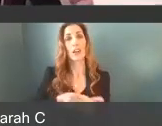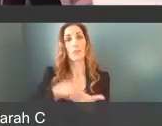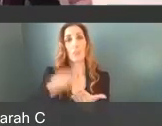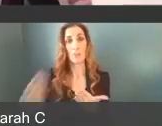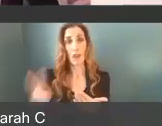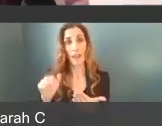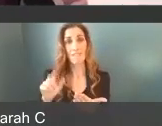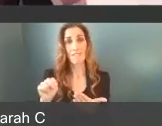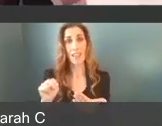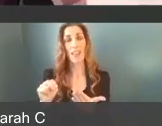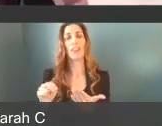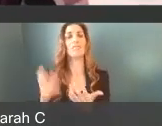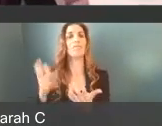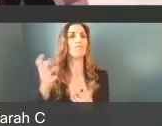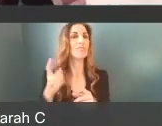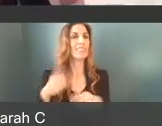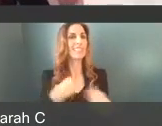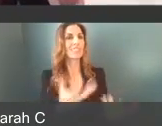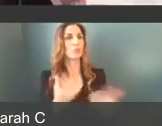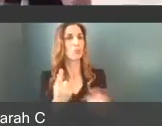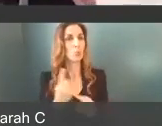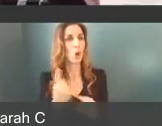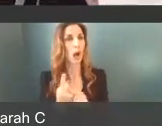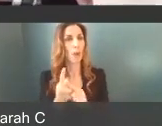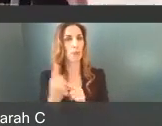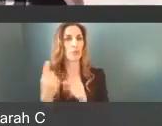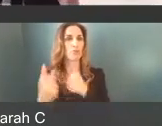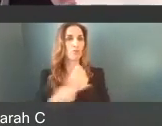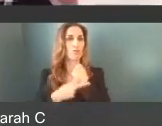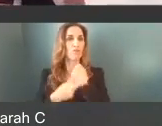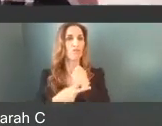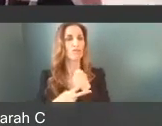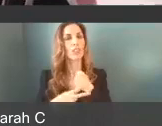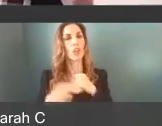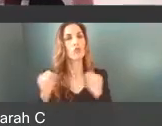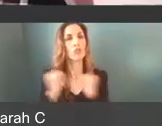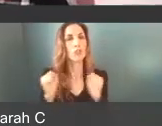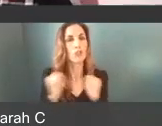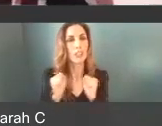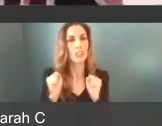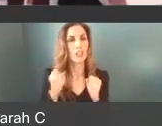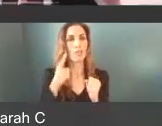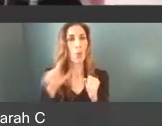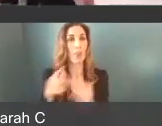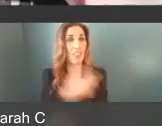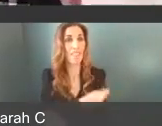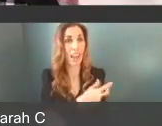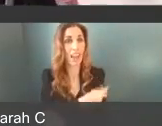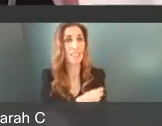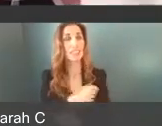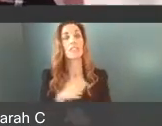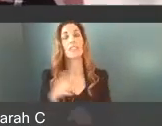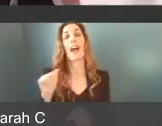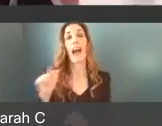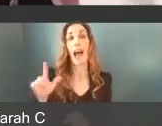refrigeration devices for the vaccines and Al and his team, different paramedics on different days,